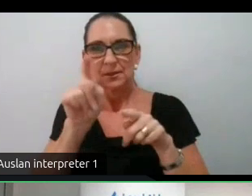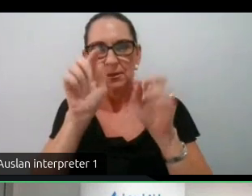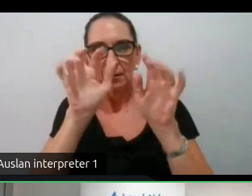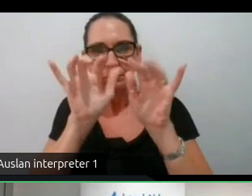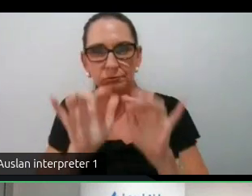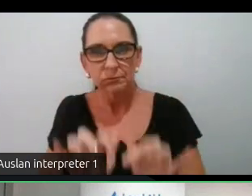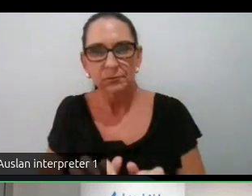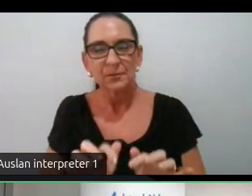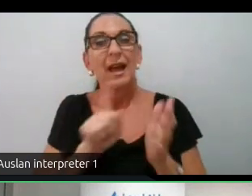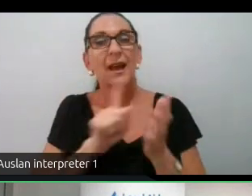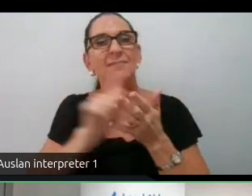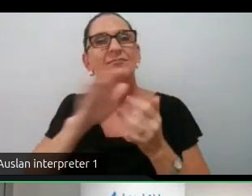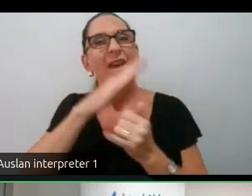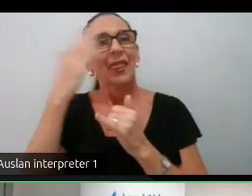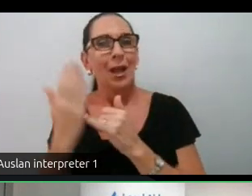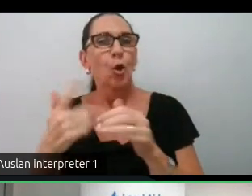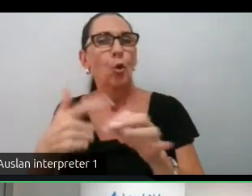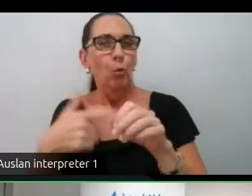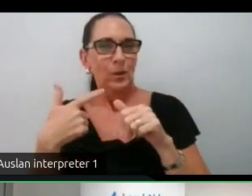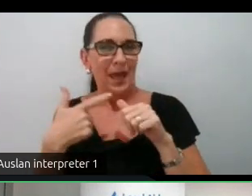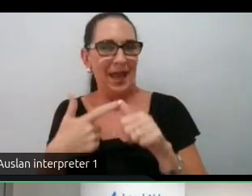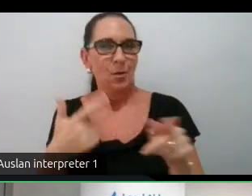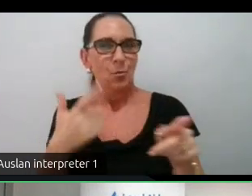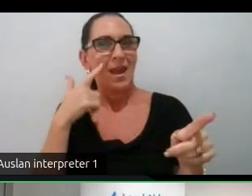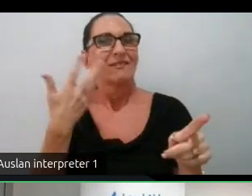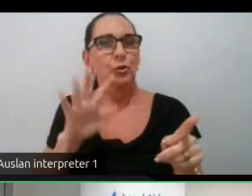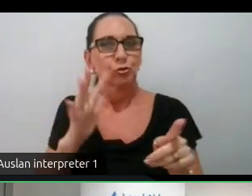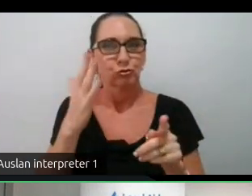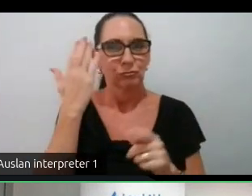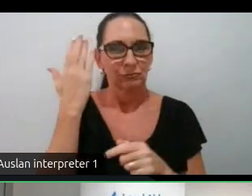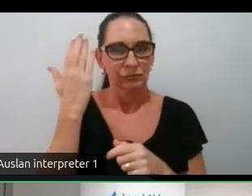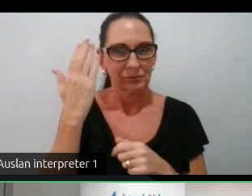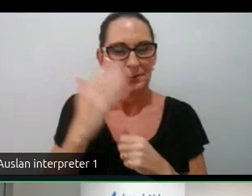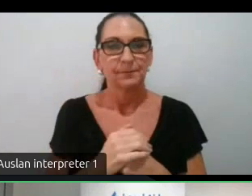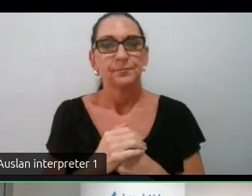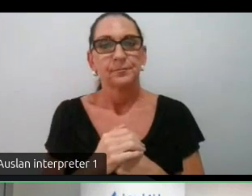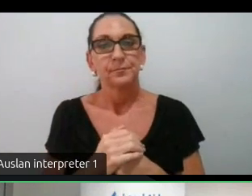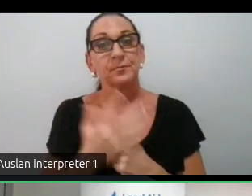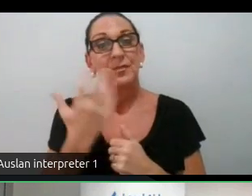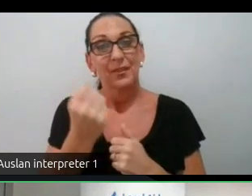them on the go. We'll also have a Q&A session at the end after their content. There are two